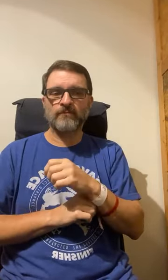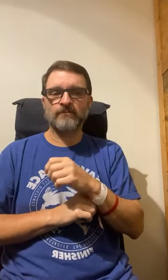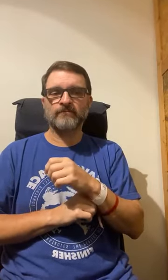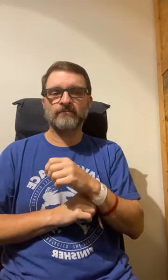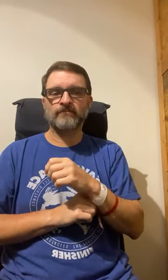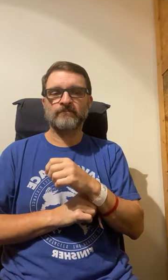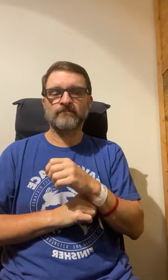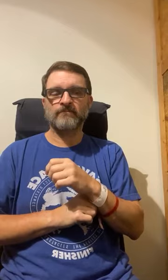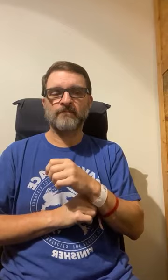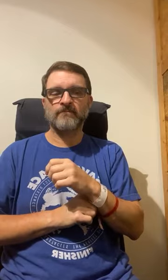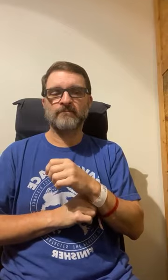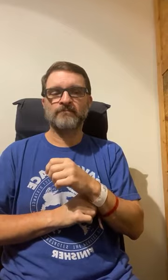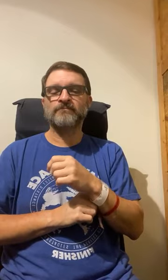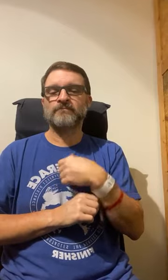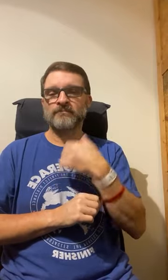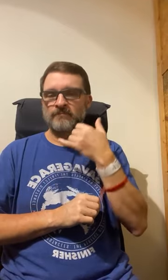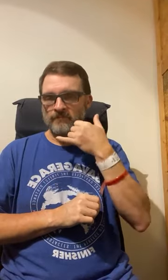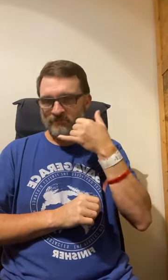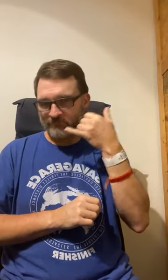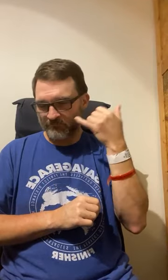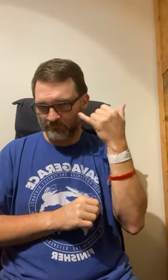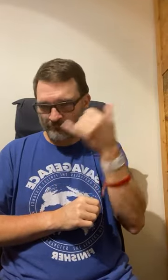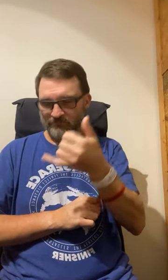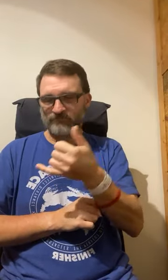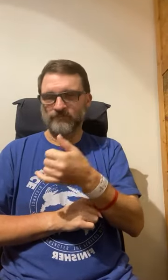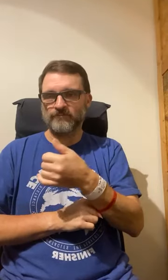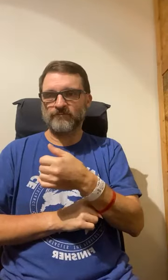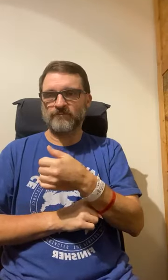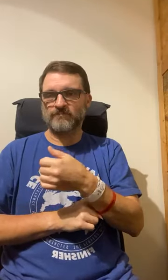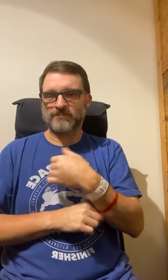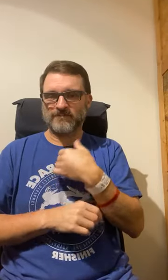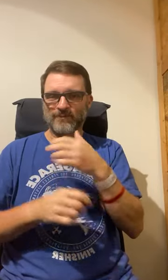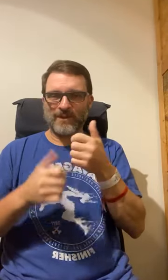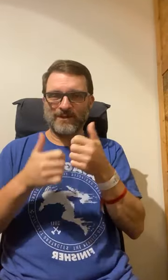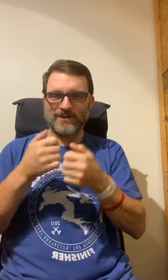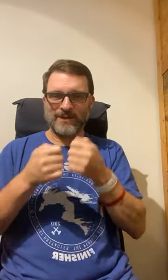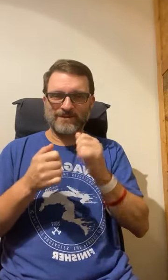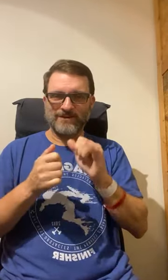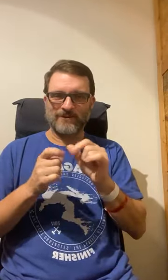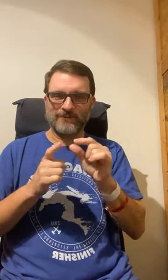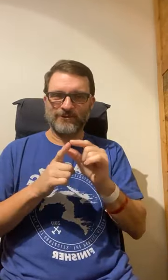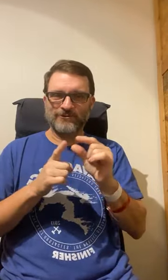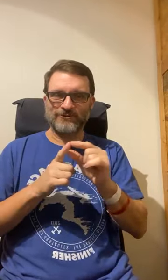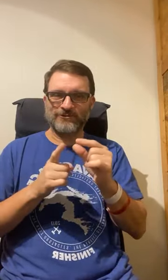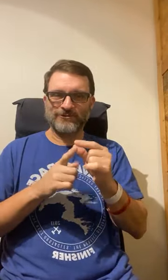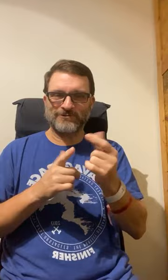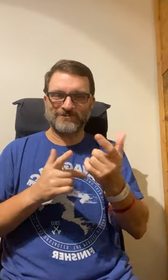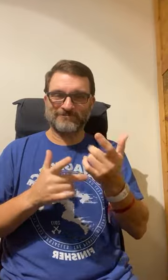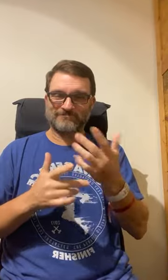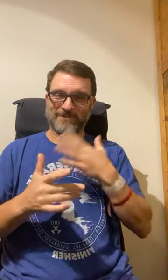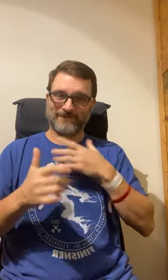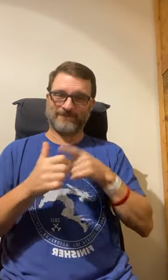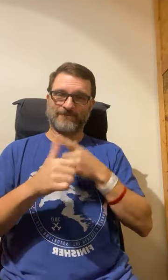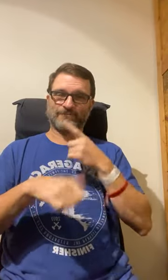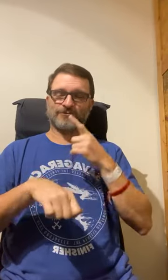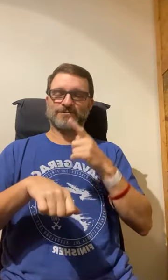I called my wife. I'd rather not text that word